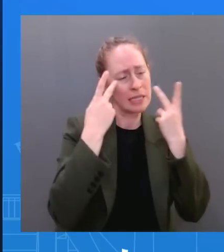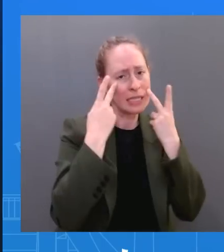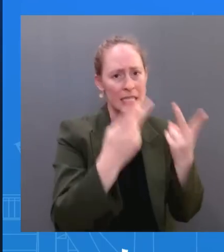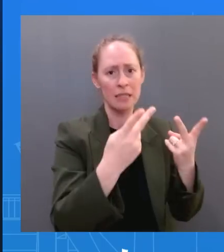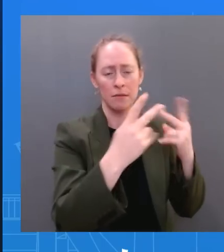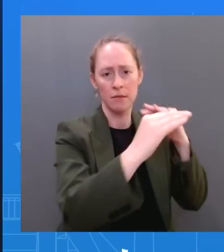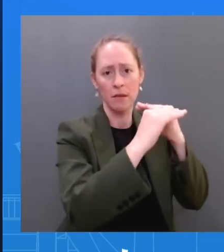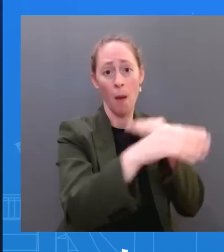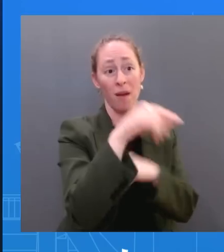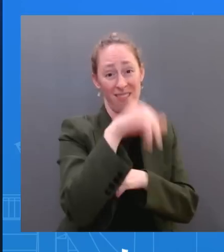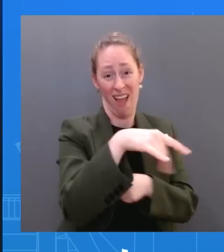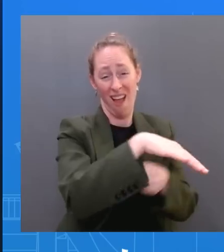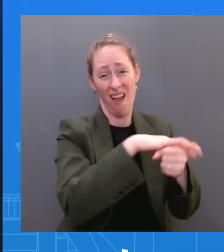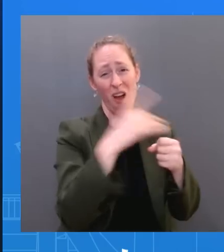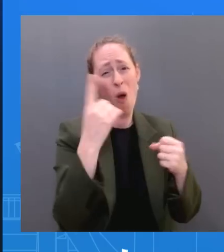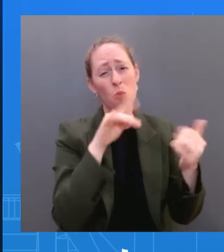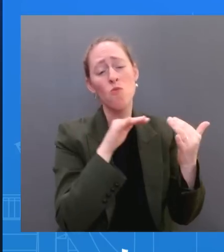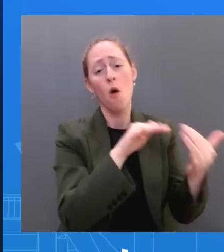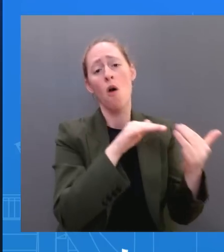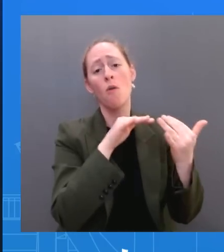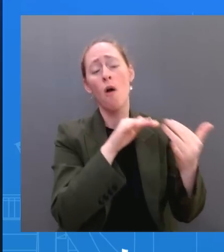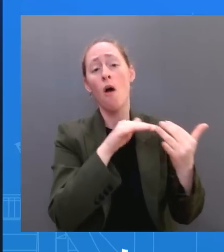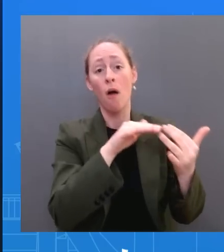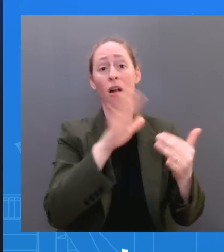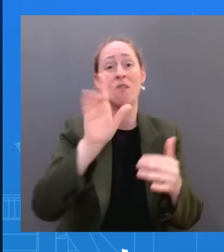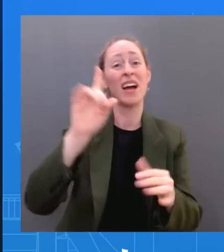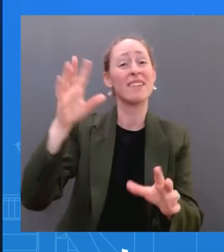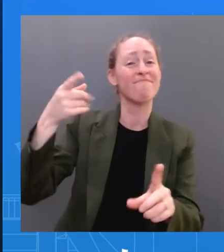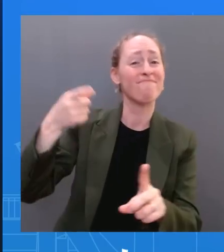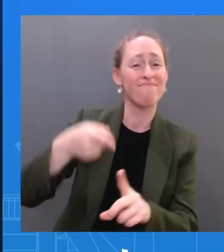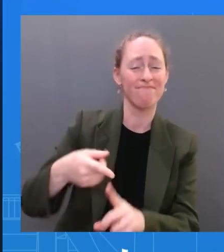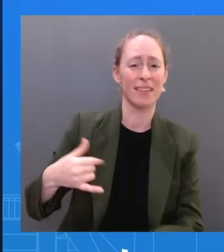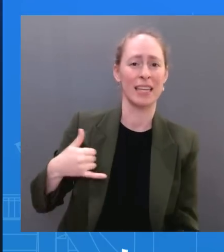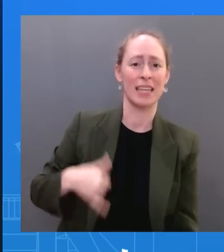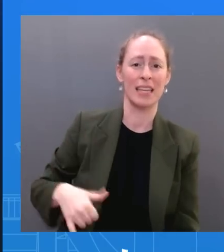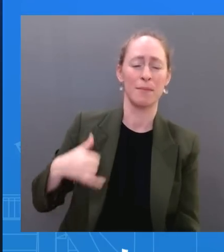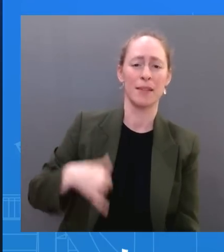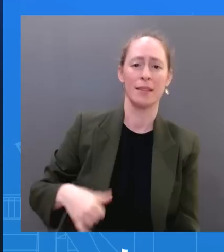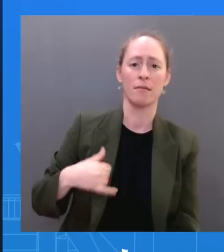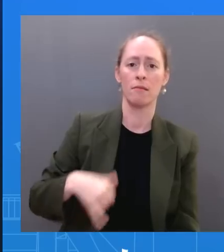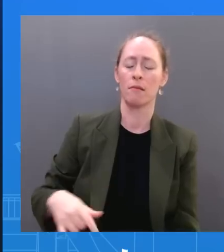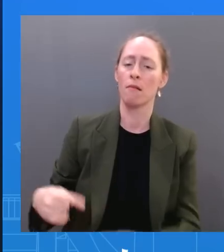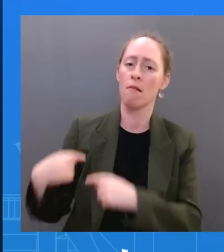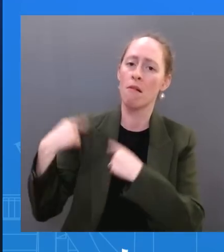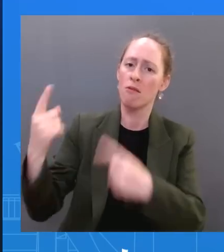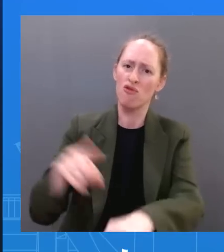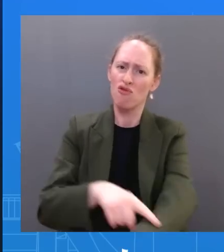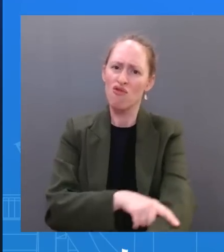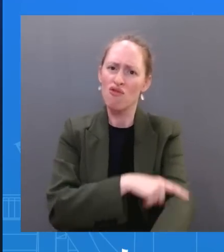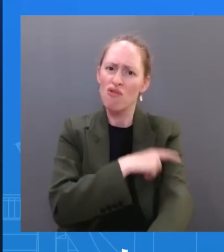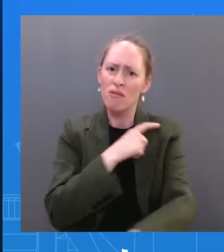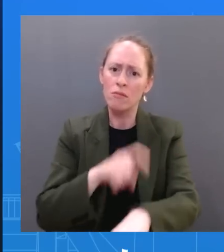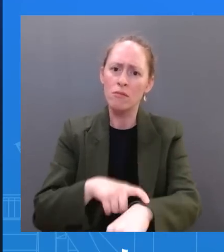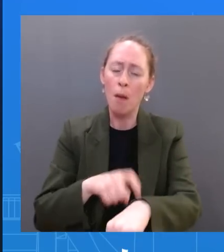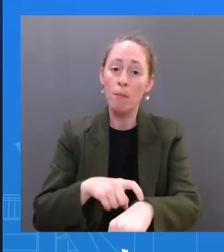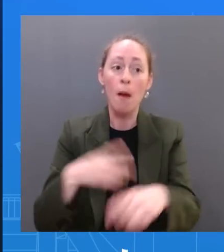of a ceasefire in Yemen -- the longest peace in seven years. In Iraq, we kept up pressure on ISIS,